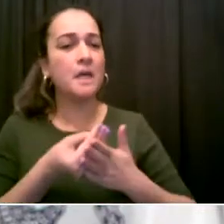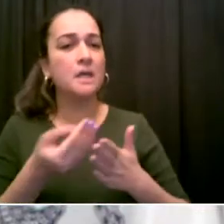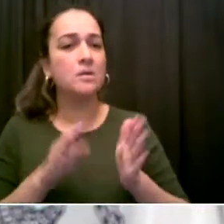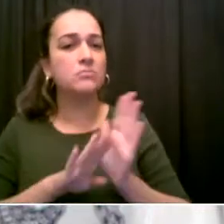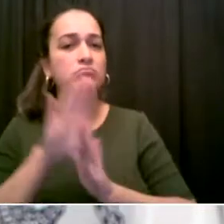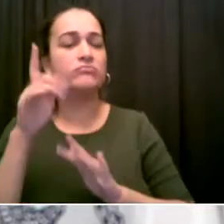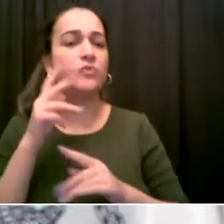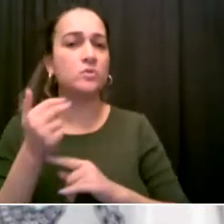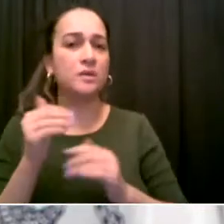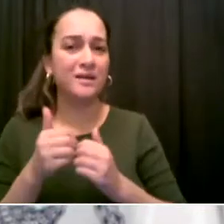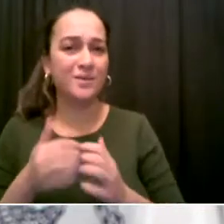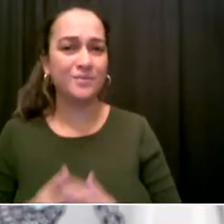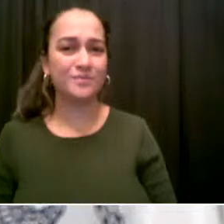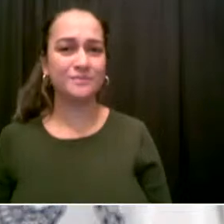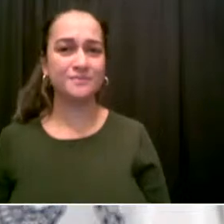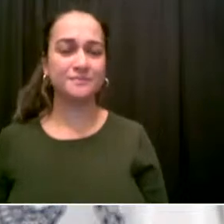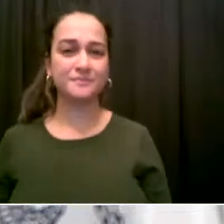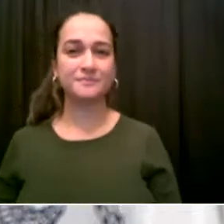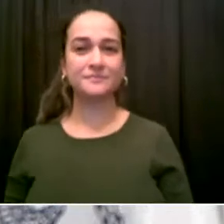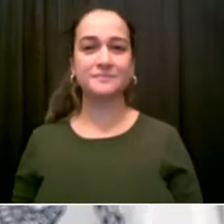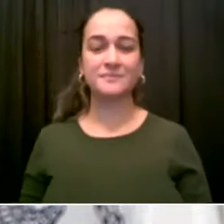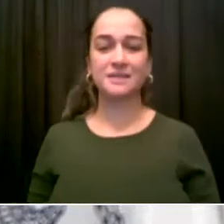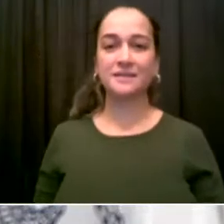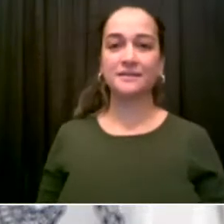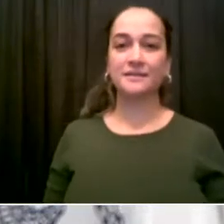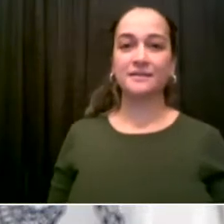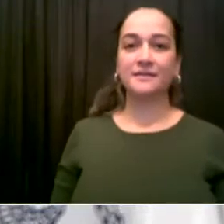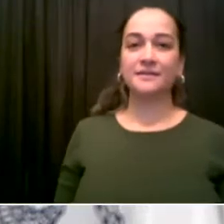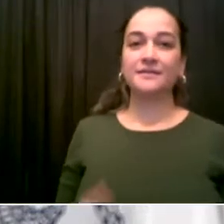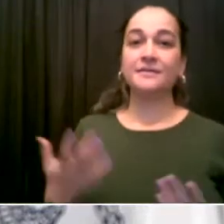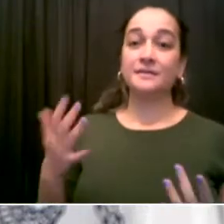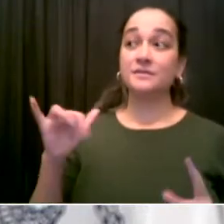10,000 FROM THE HOTELS, DO YOU HAVE A PLAN FOR THEM? A FAIR AND